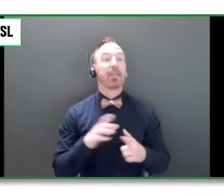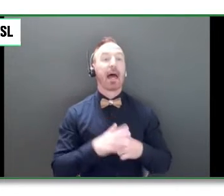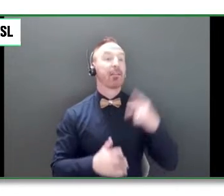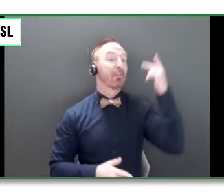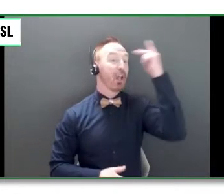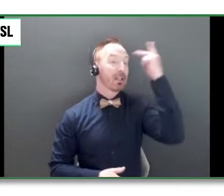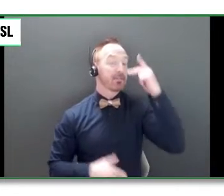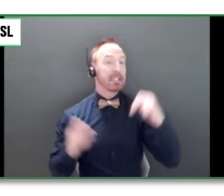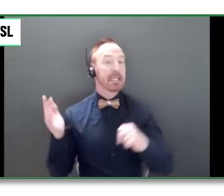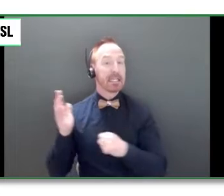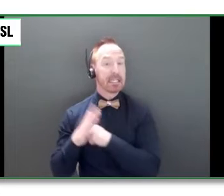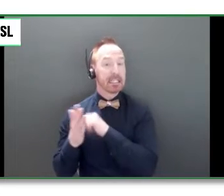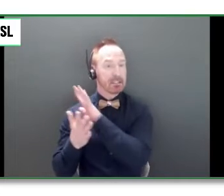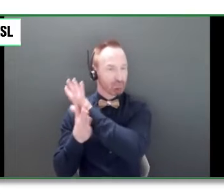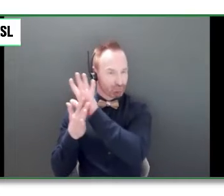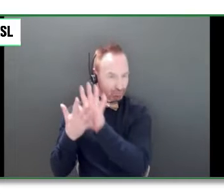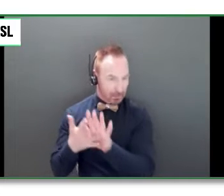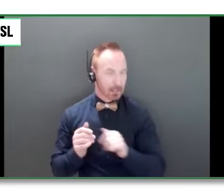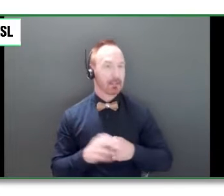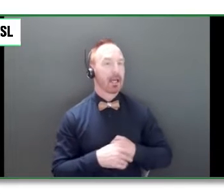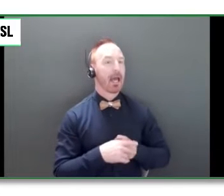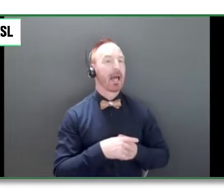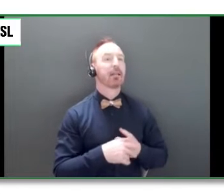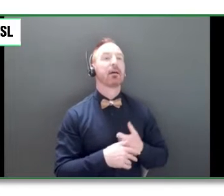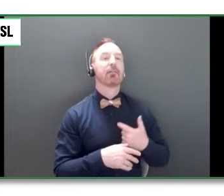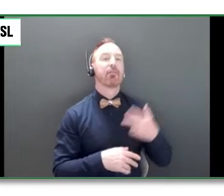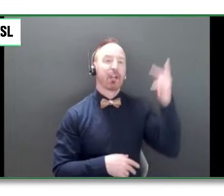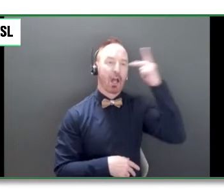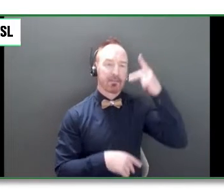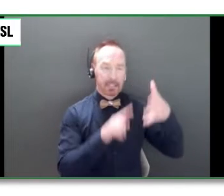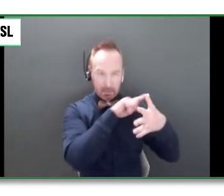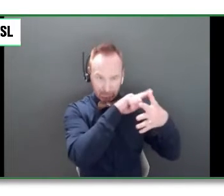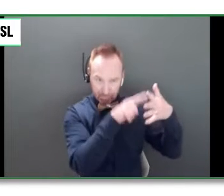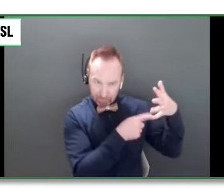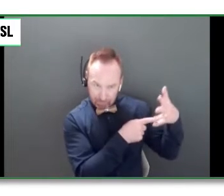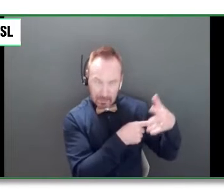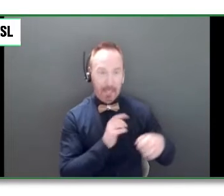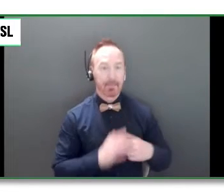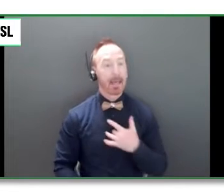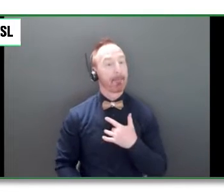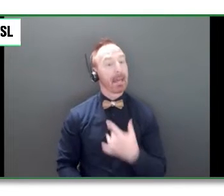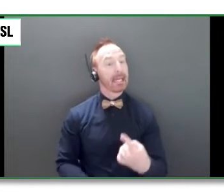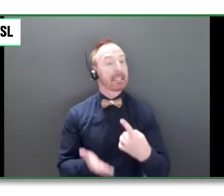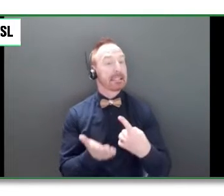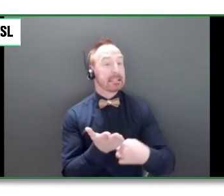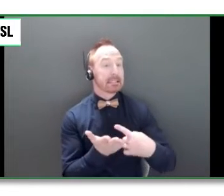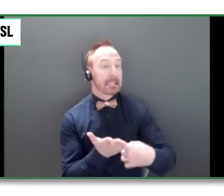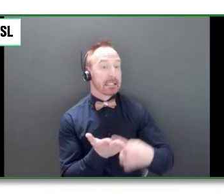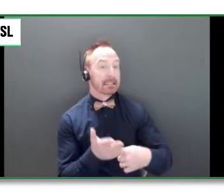Um so they mostly choose to write to Edward Abbey from Lucia Perillo and ask